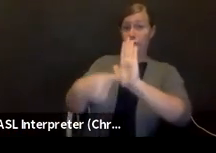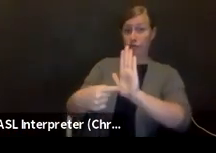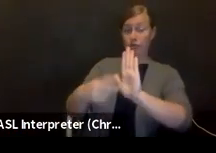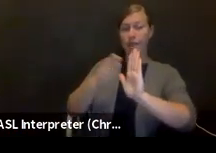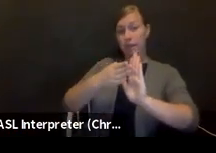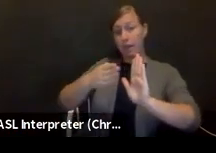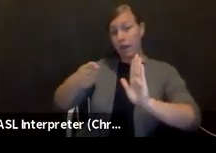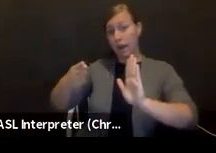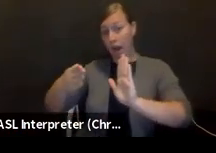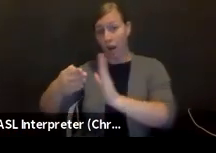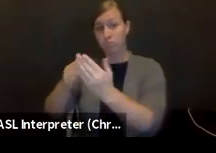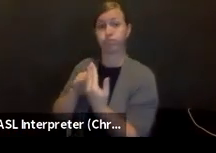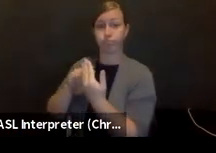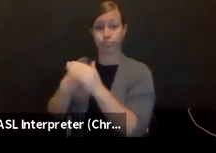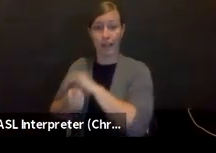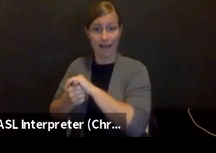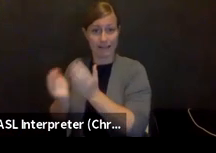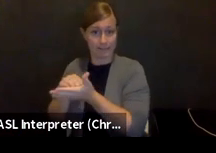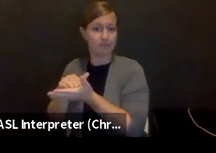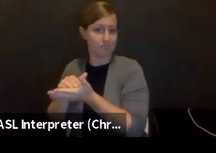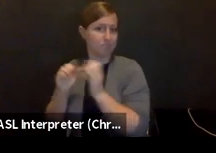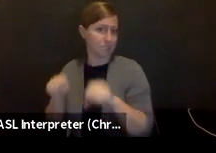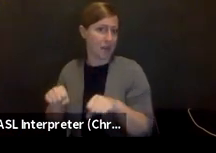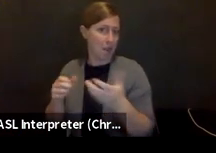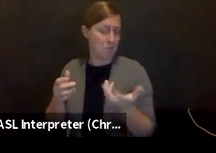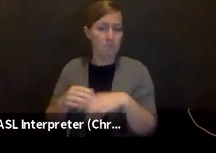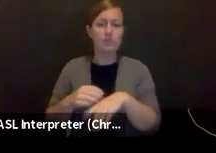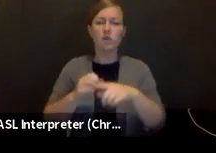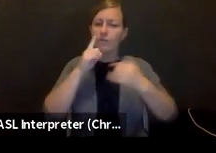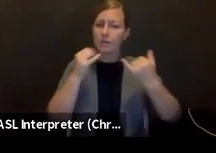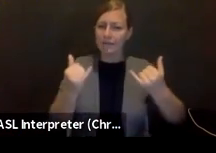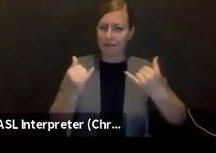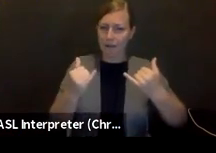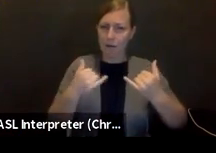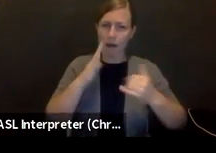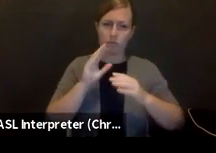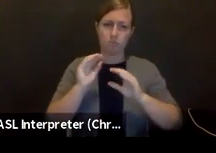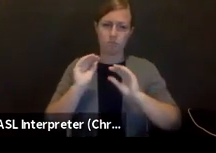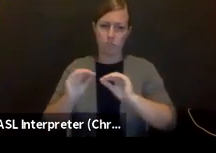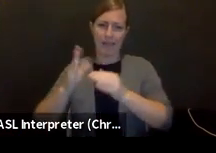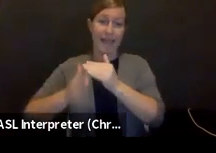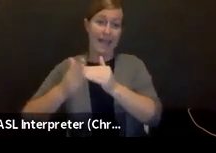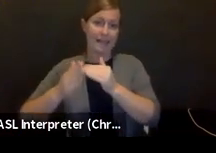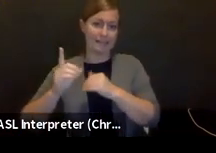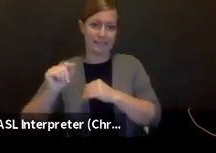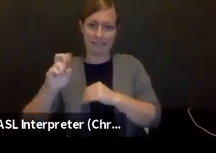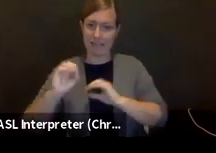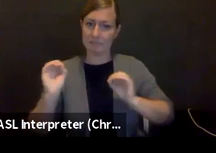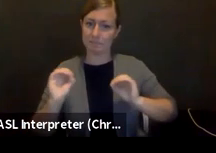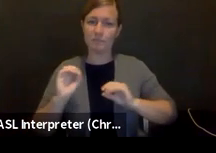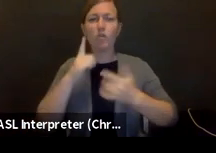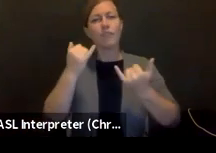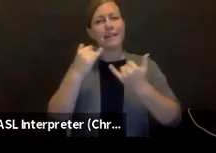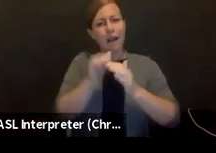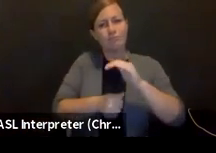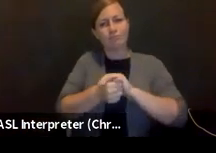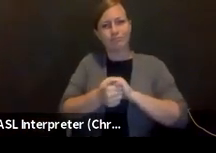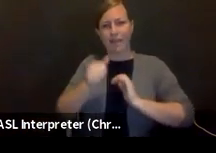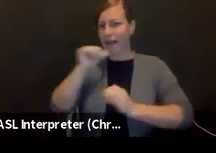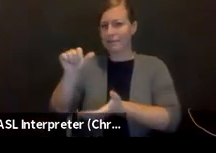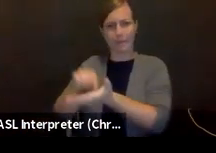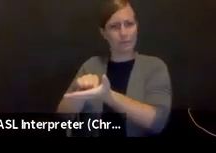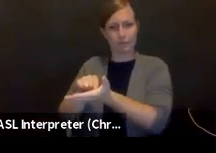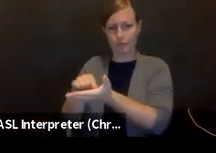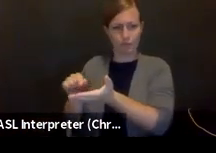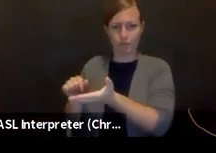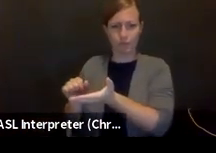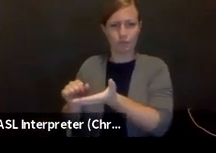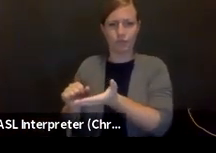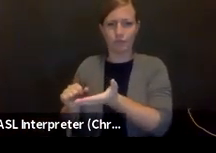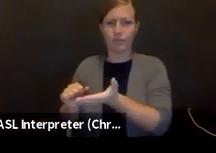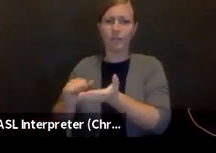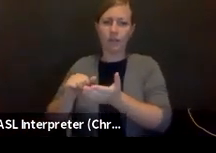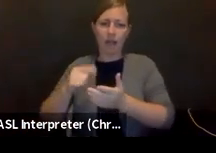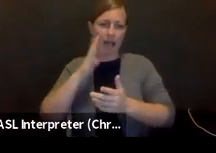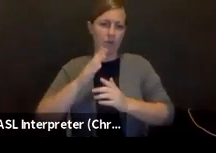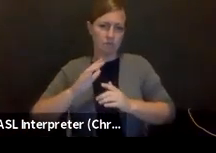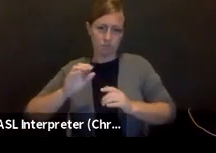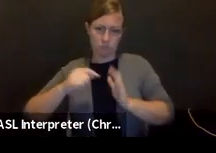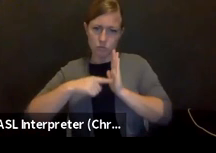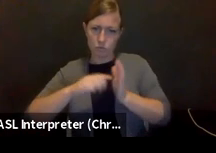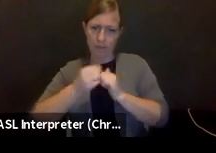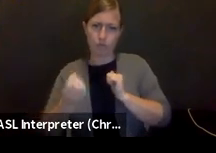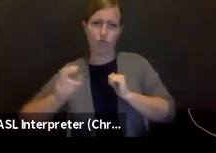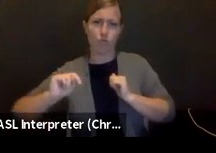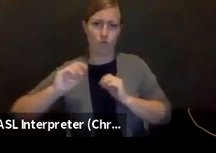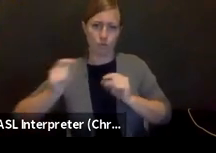ESD 189 - Amy Colburn: So for now I am going to actually leave this as so I would put in a an end date. I'm going to keep this as unpublished just because I want you to all to see how to just turn that on, really quick. Once I once I'm ready so